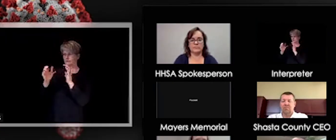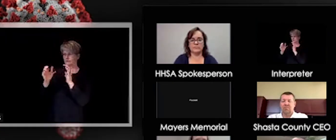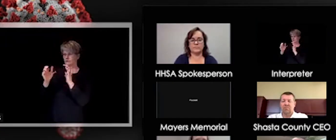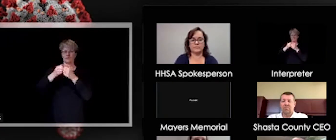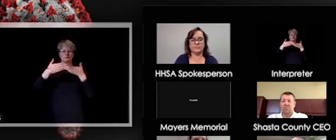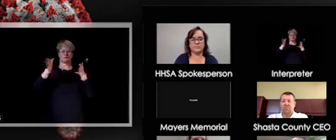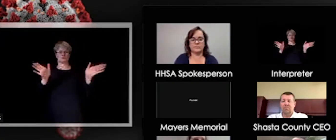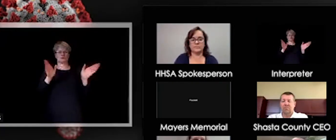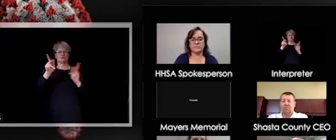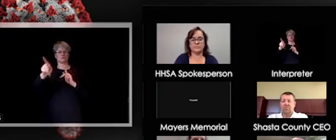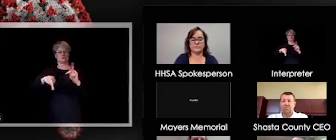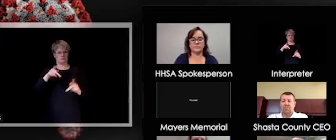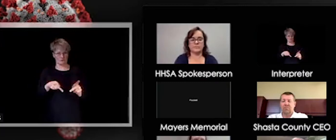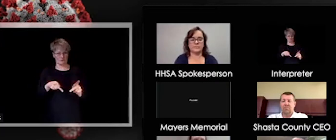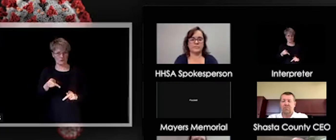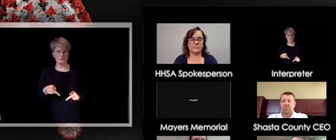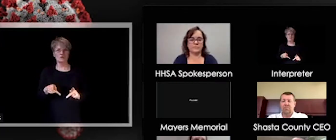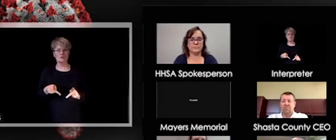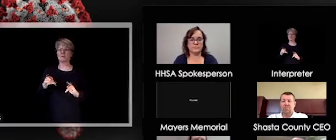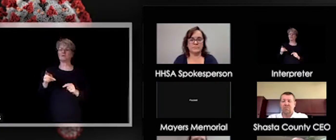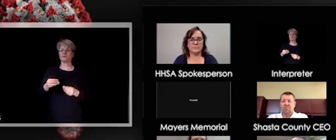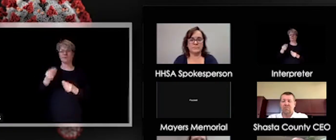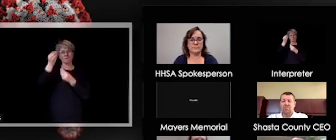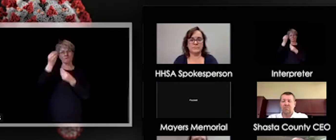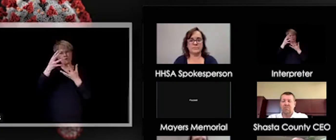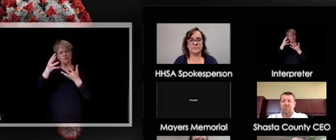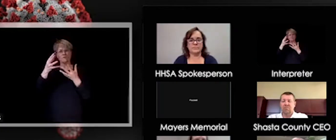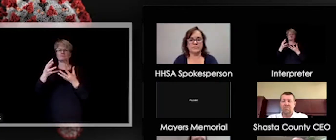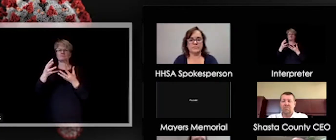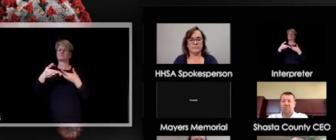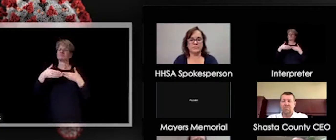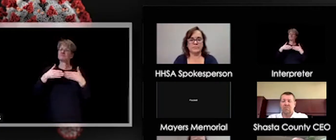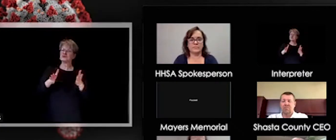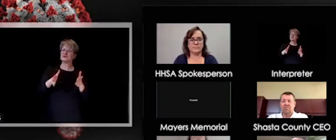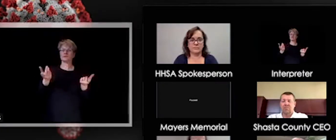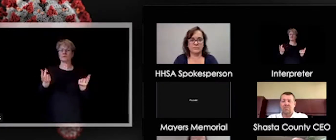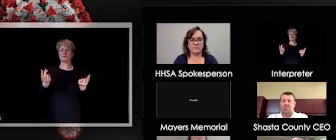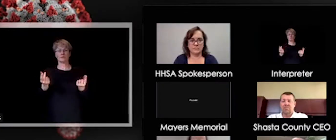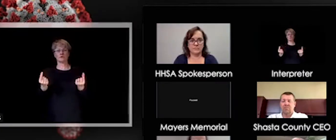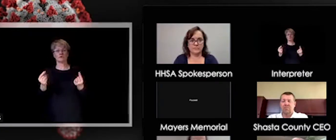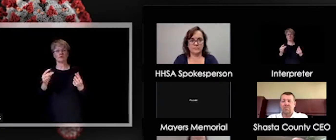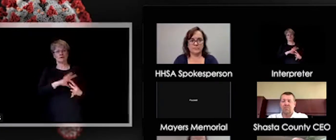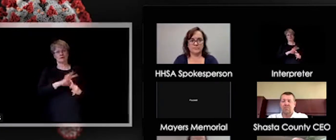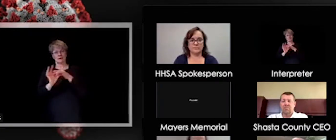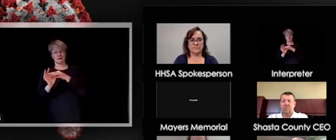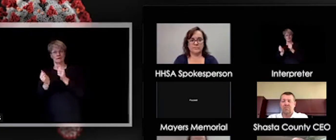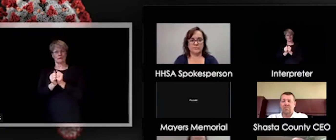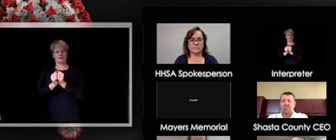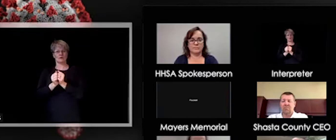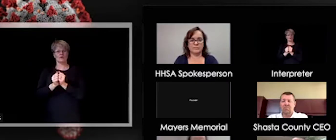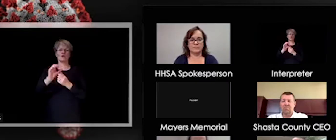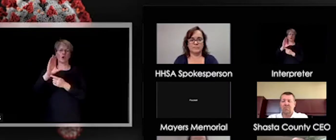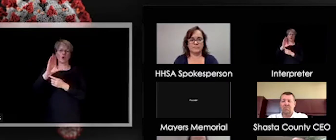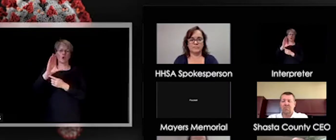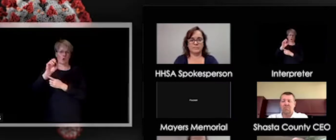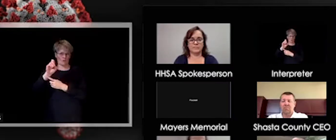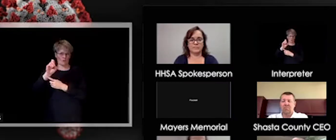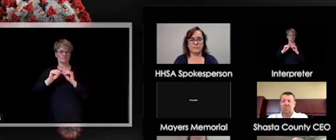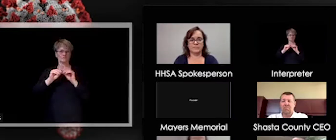doing in terms of the outbreak as more and more opens up and as we go forward. It’s